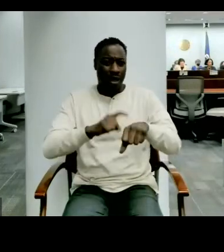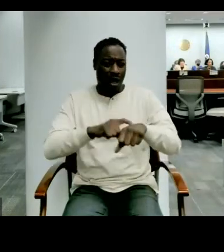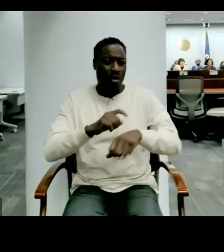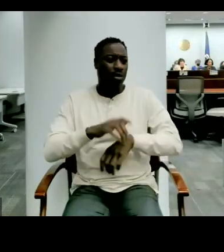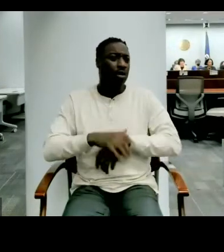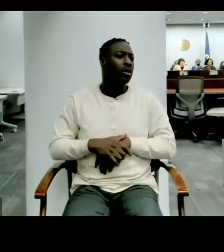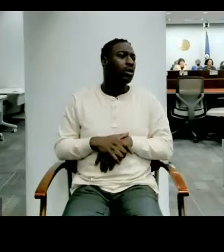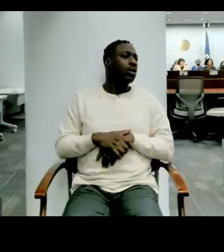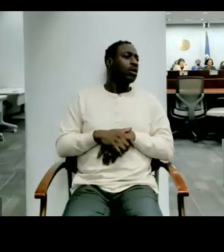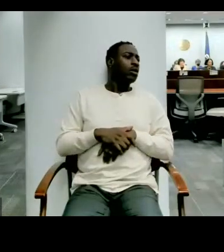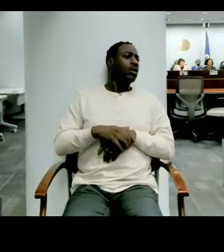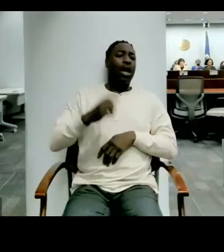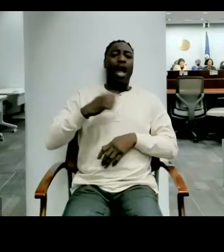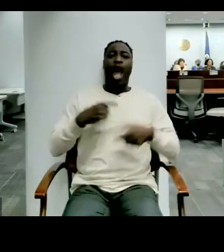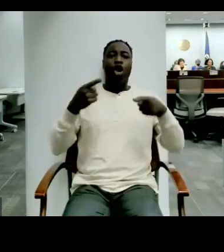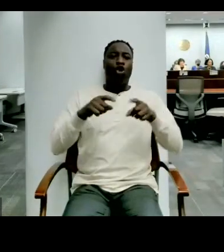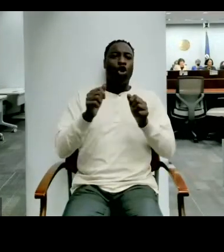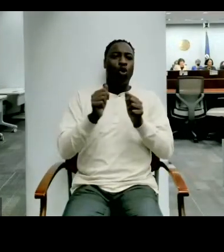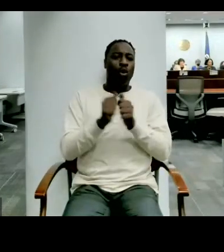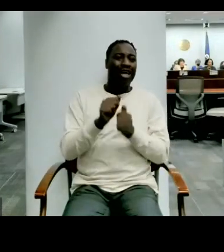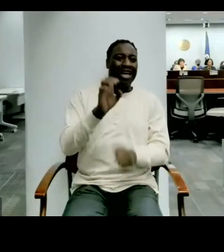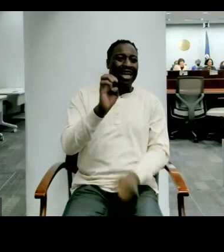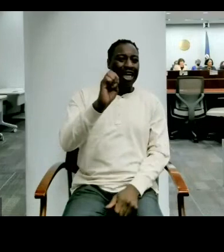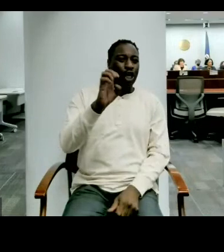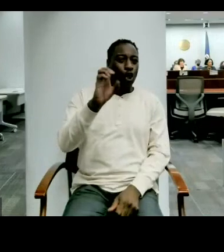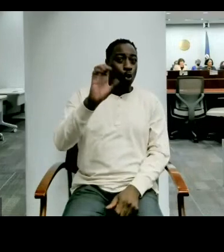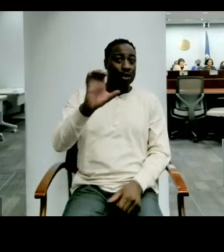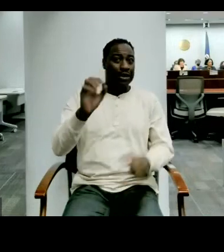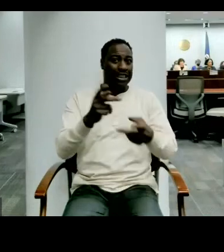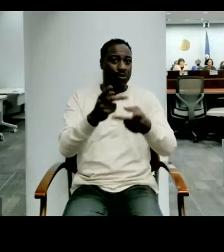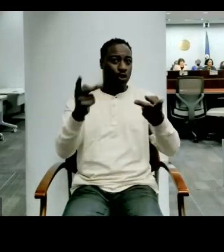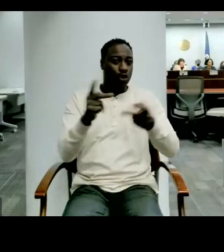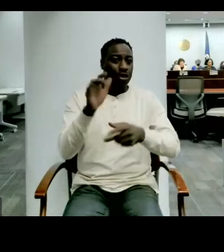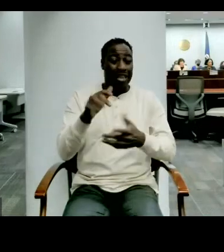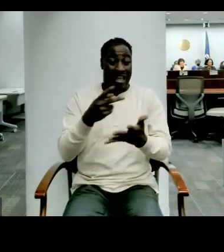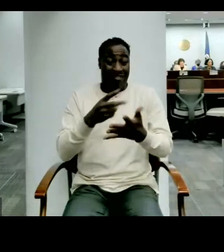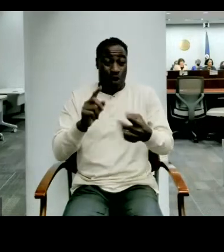um I certainly agree with the EEOC position that have failure to accommodate is